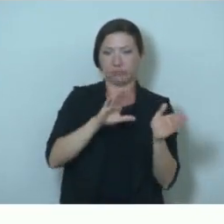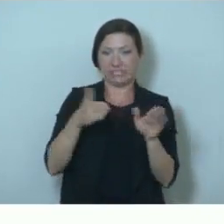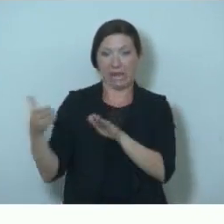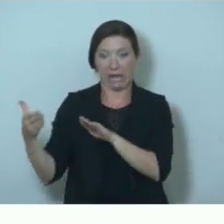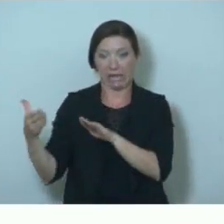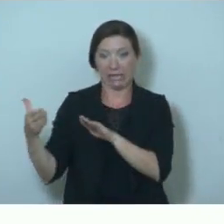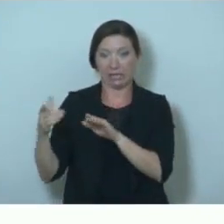OCCUR.